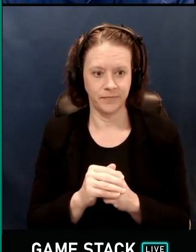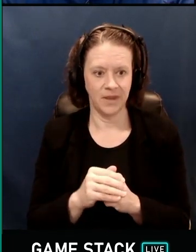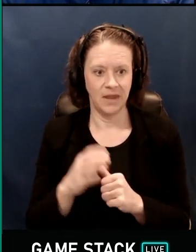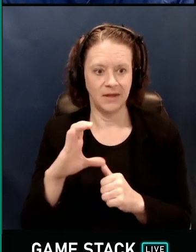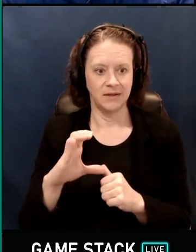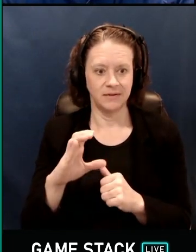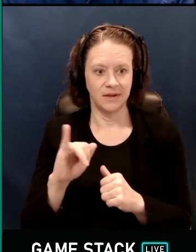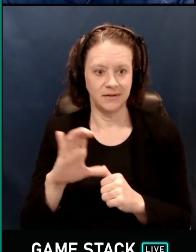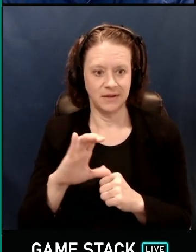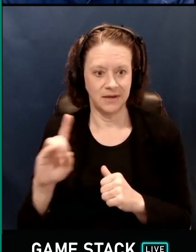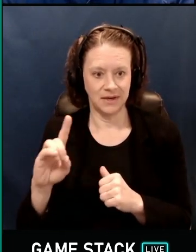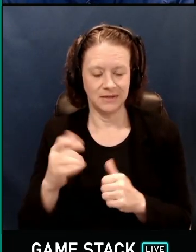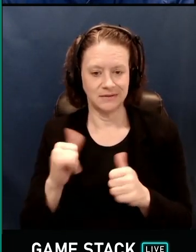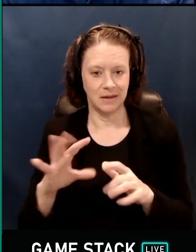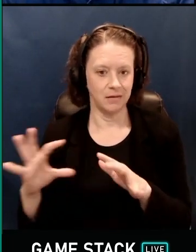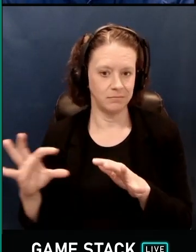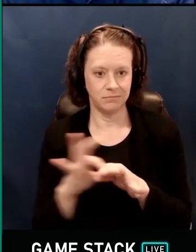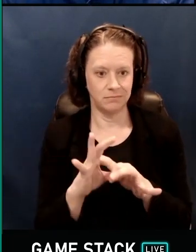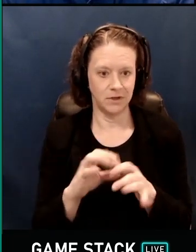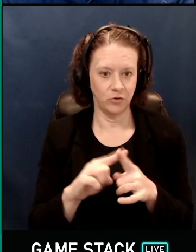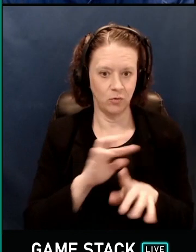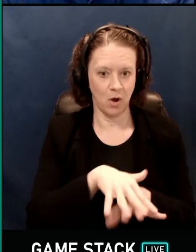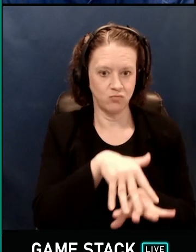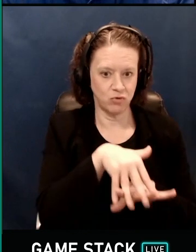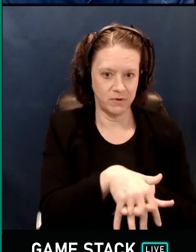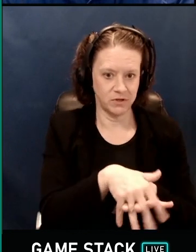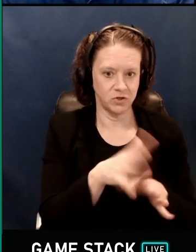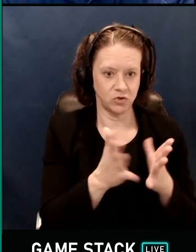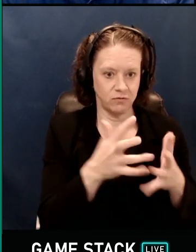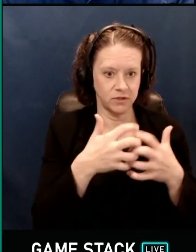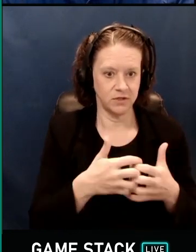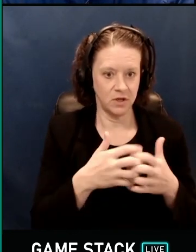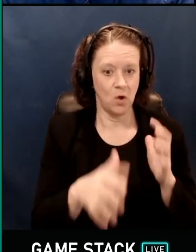Most of them are on mini Mac hardware.